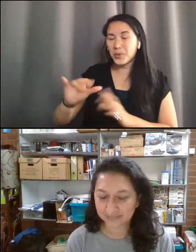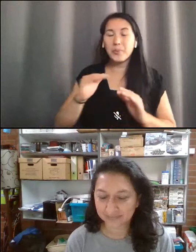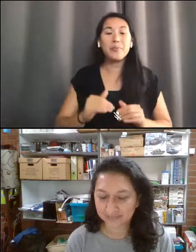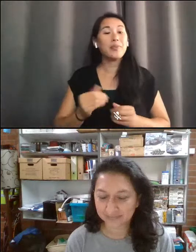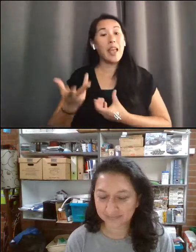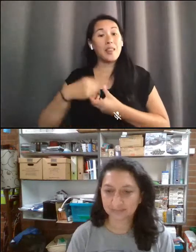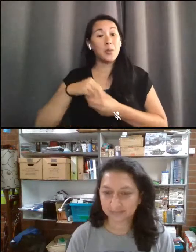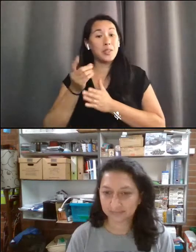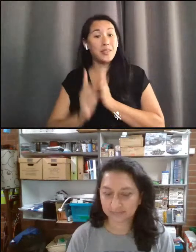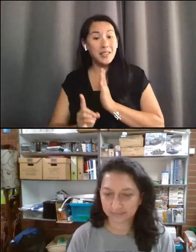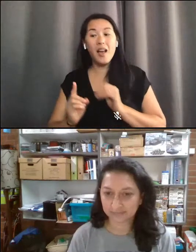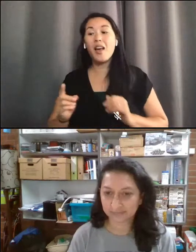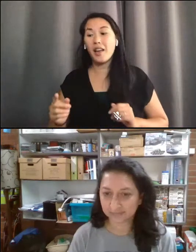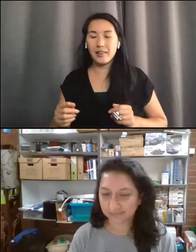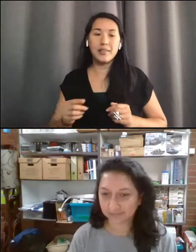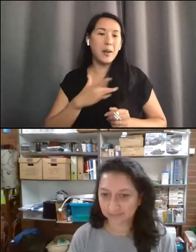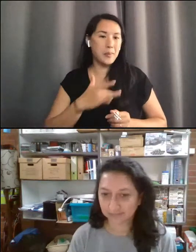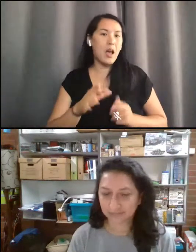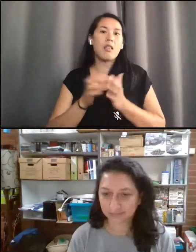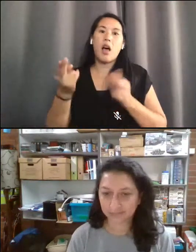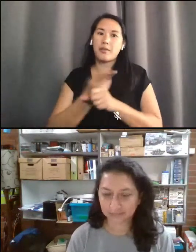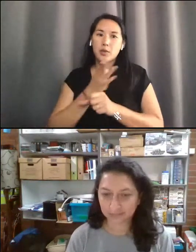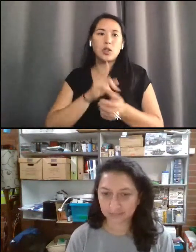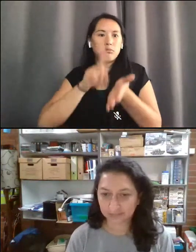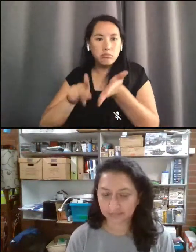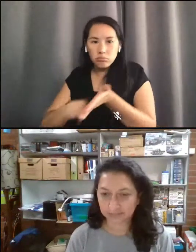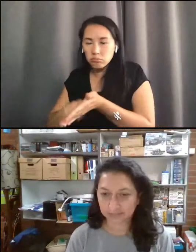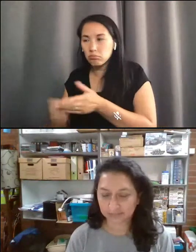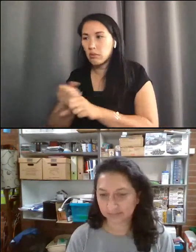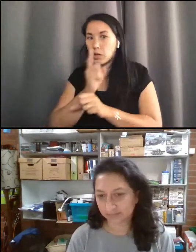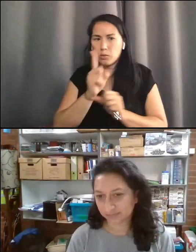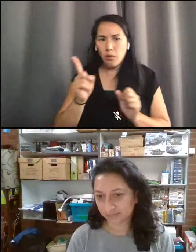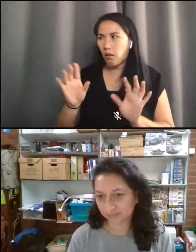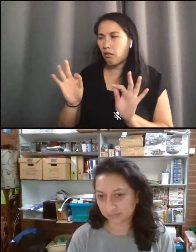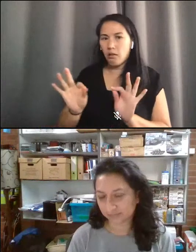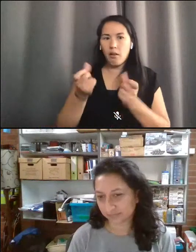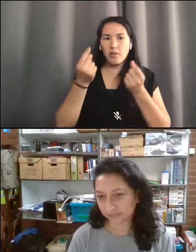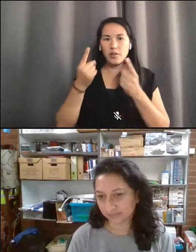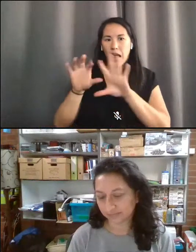we do a lot of user research to be able to make sure that we understand the full whole person and